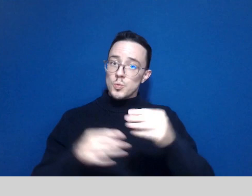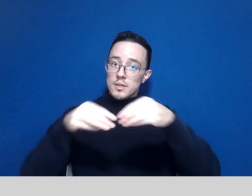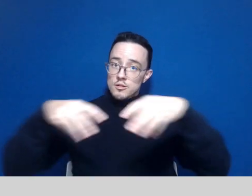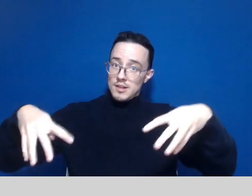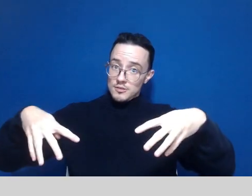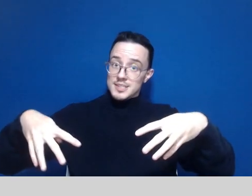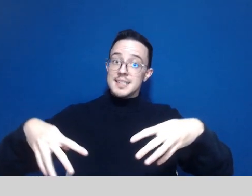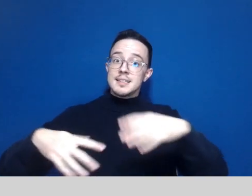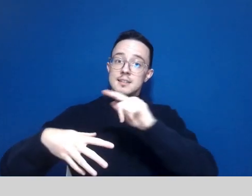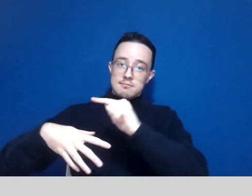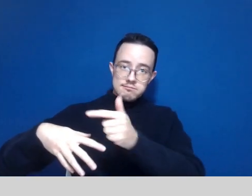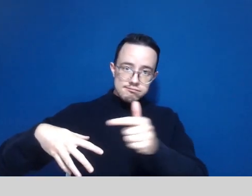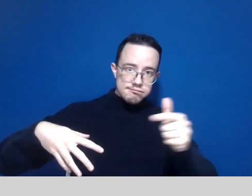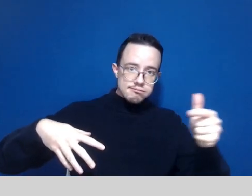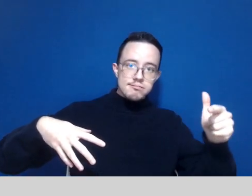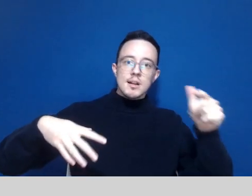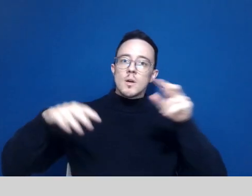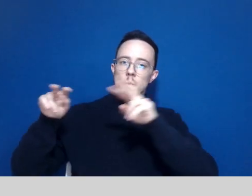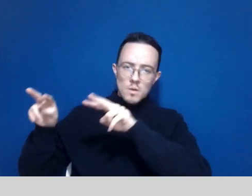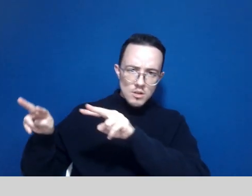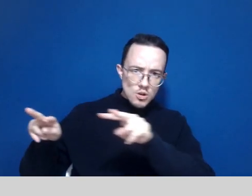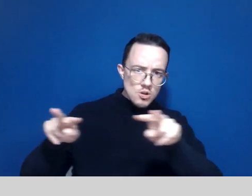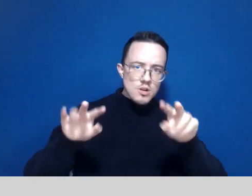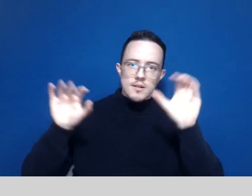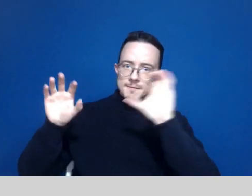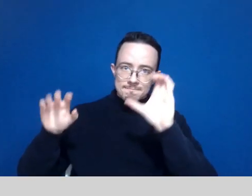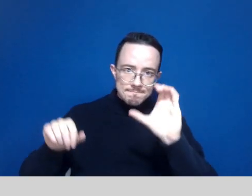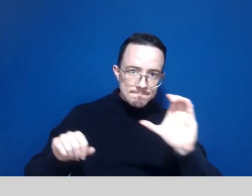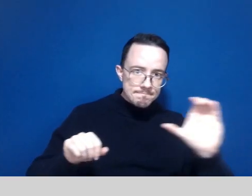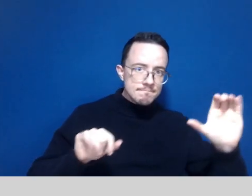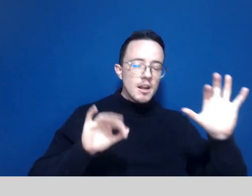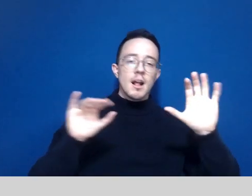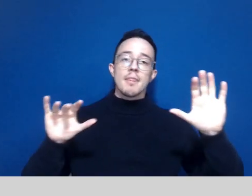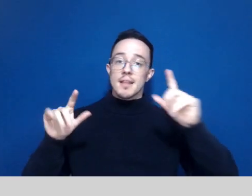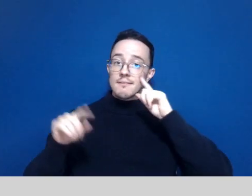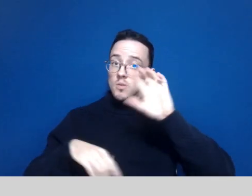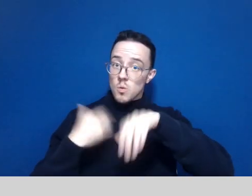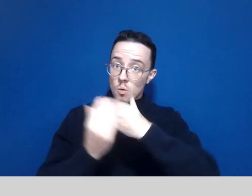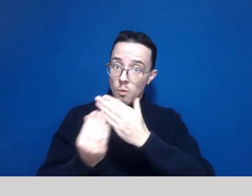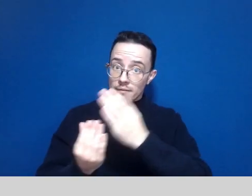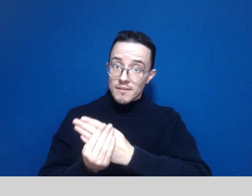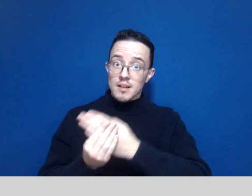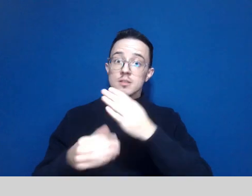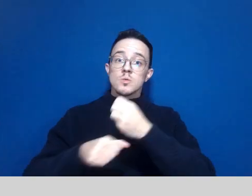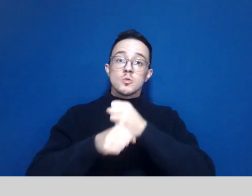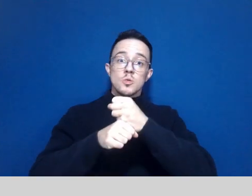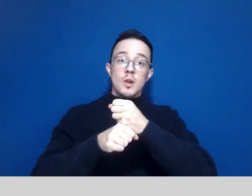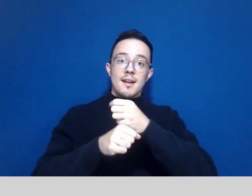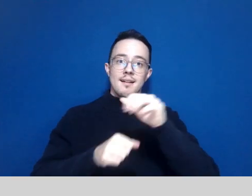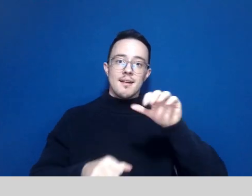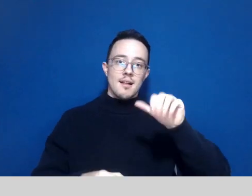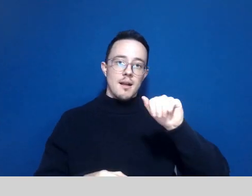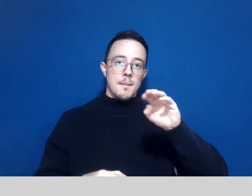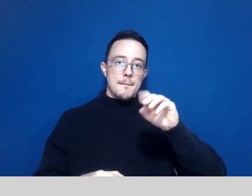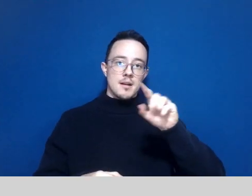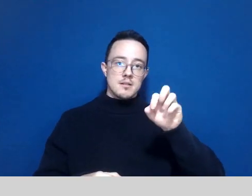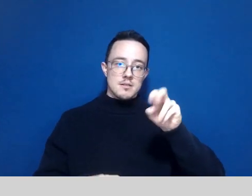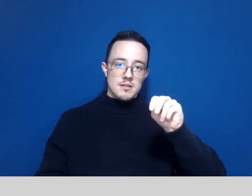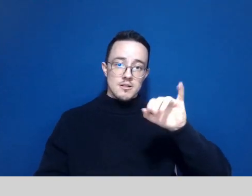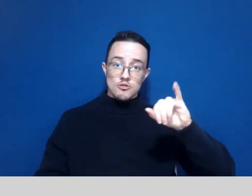It's going to look at each of those files and for all the files in it, it's going to create an Amazon job